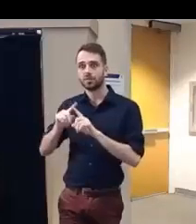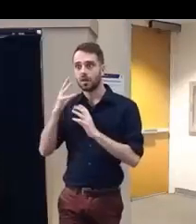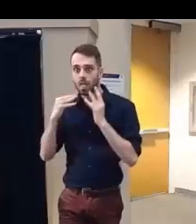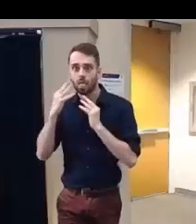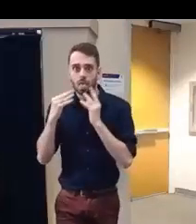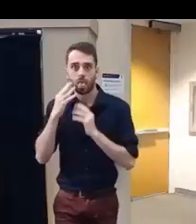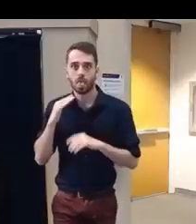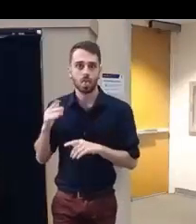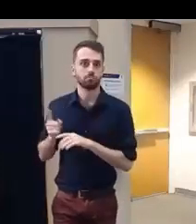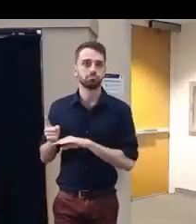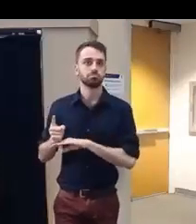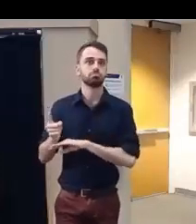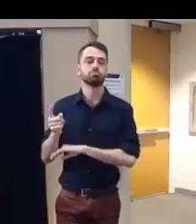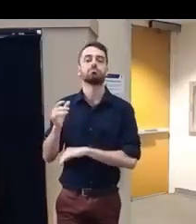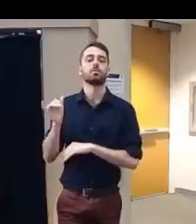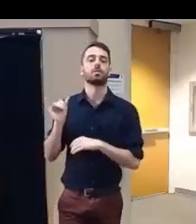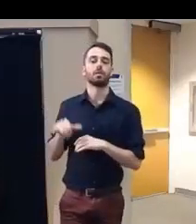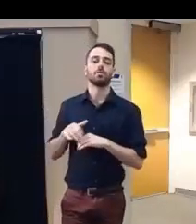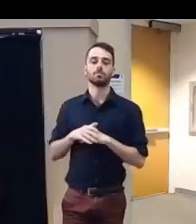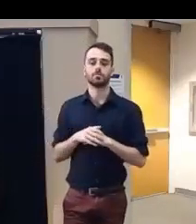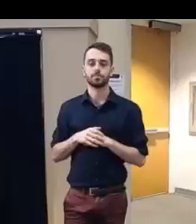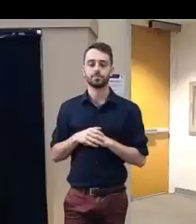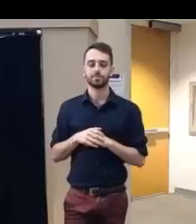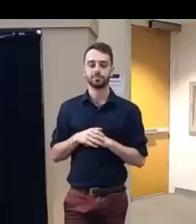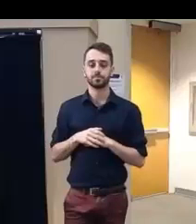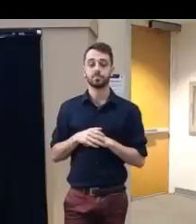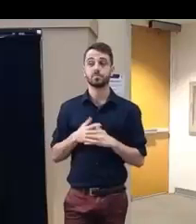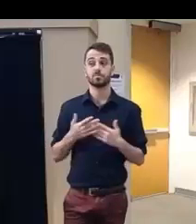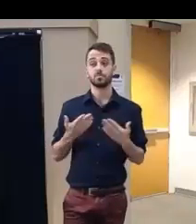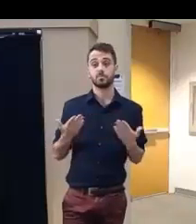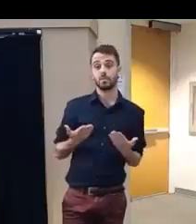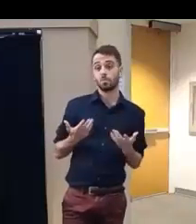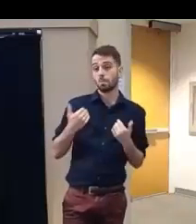know the person that they're working with they might see you know one consultation with that